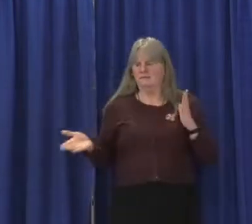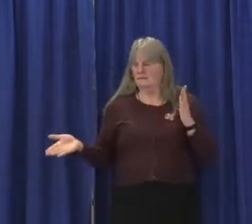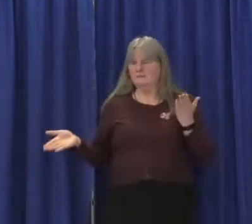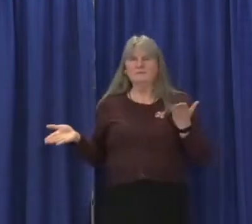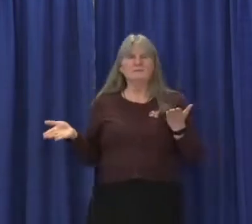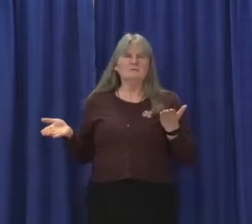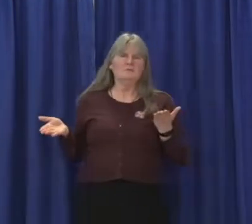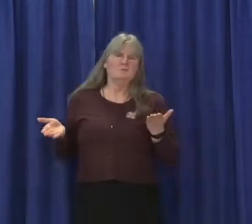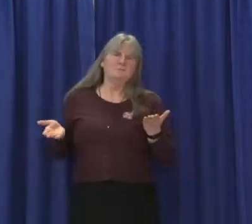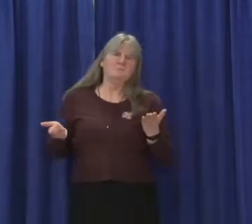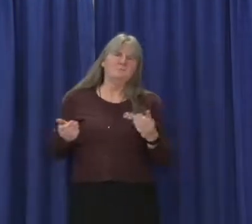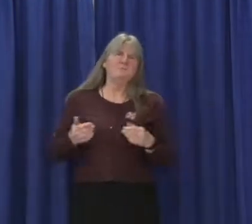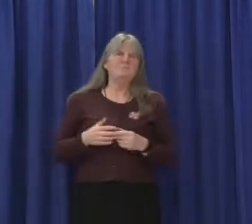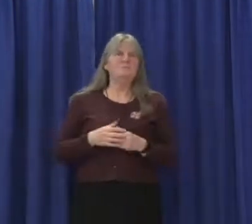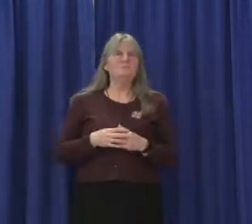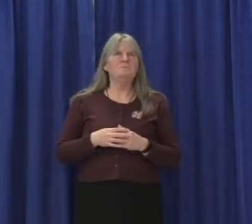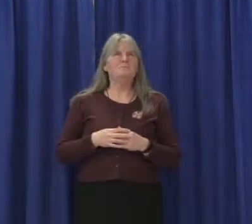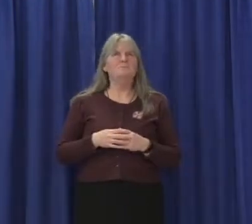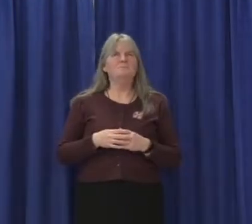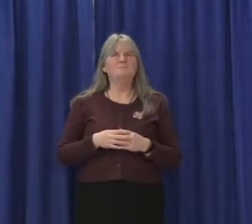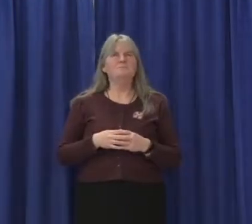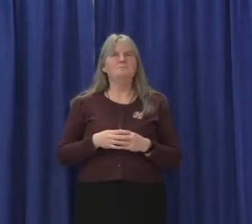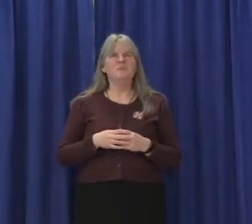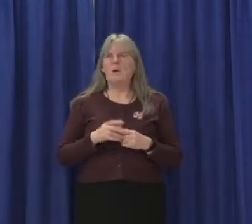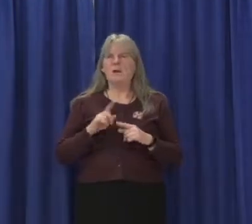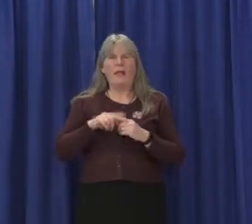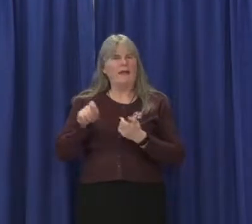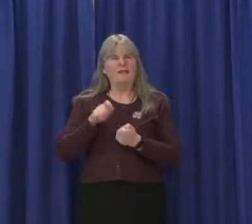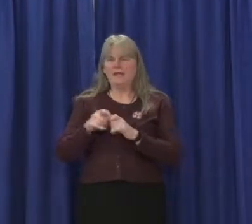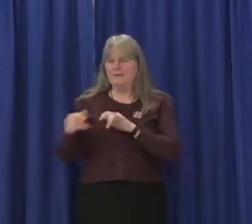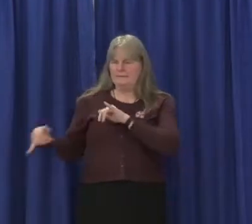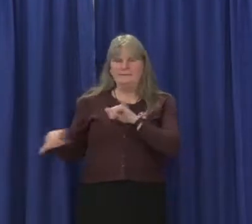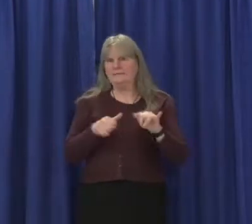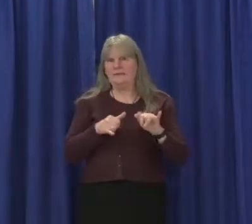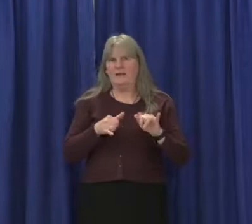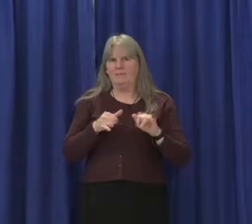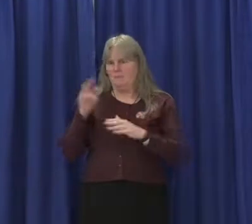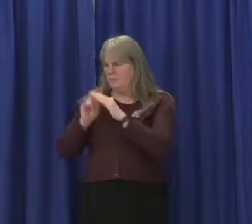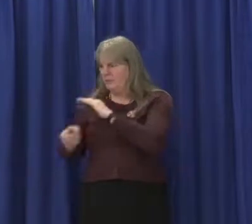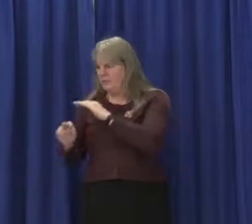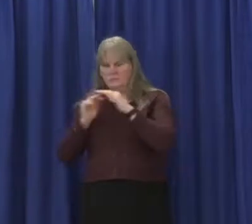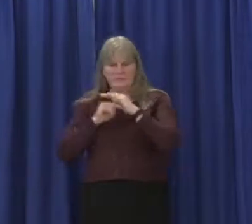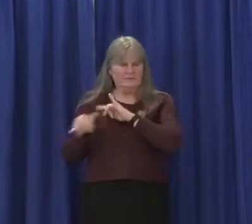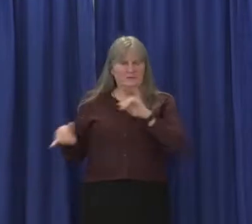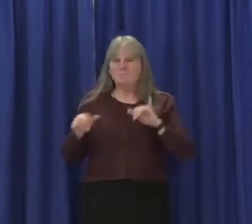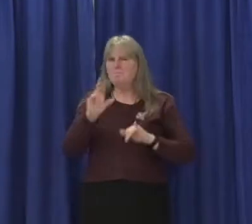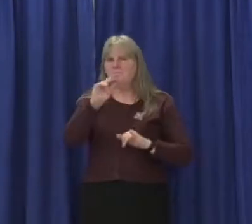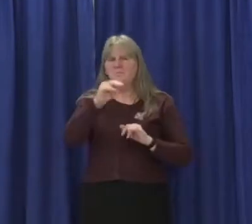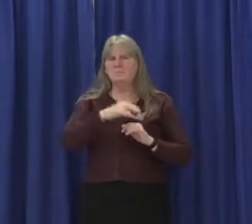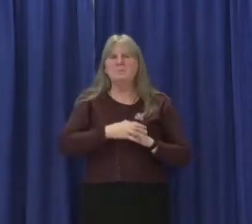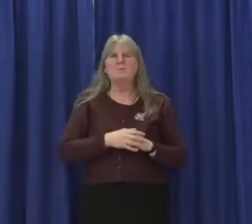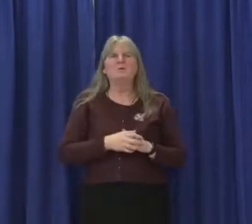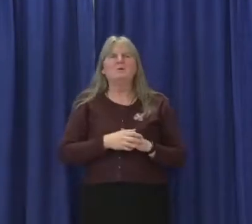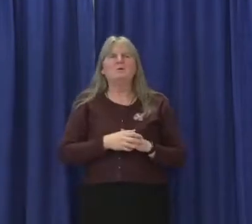So, you know, I think-- I think when I look into the future, I look to the places that are